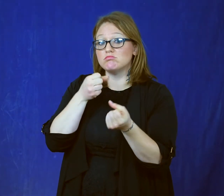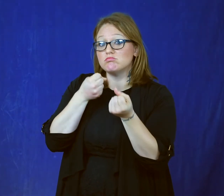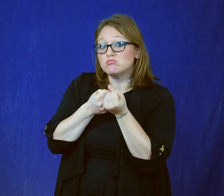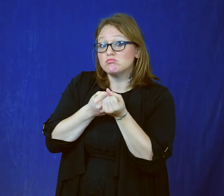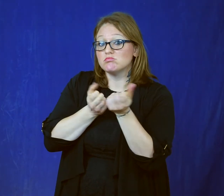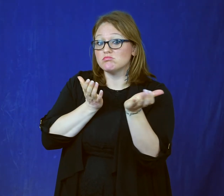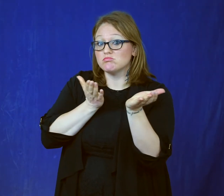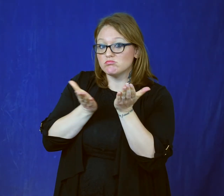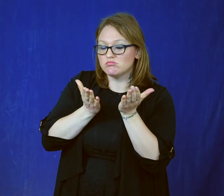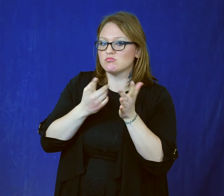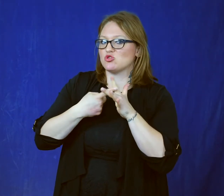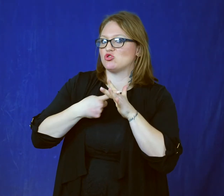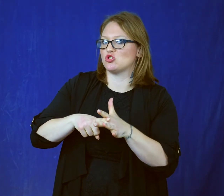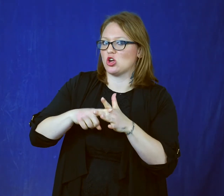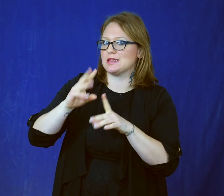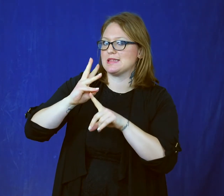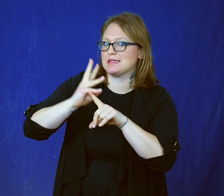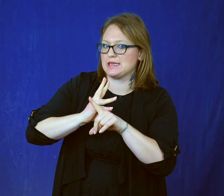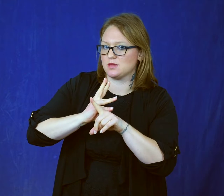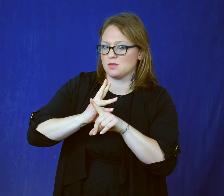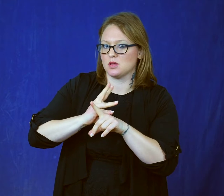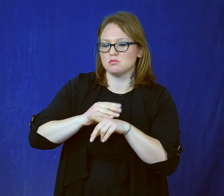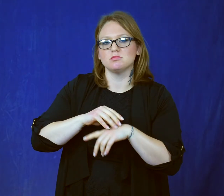six months.